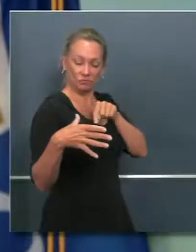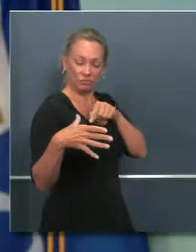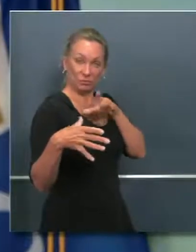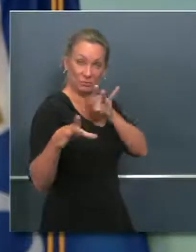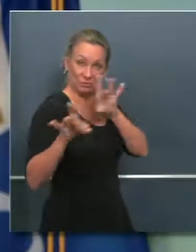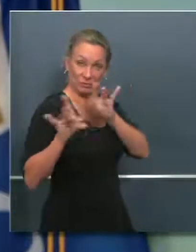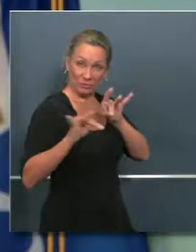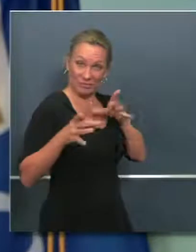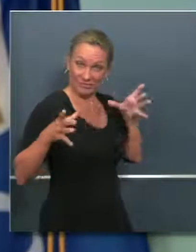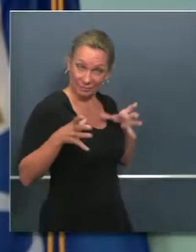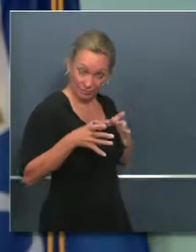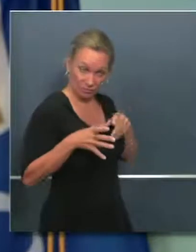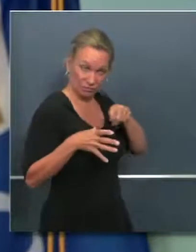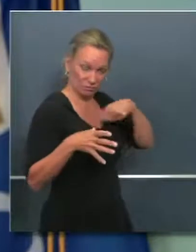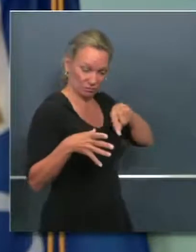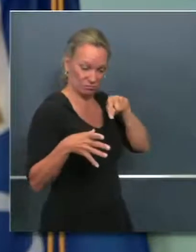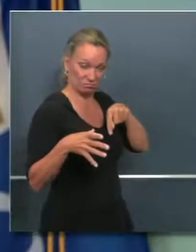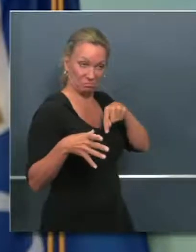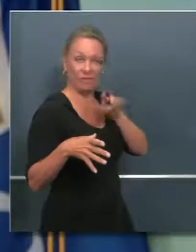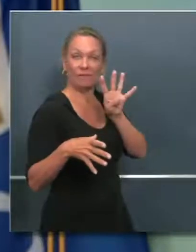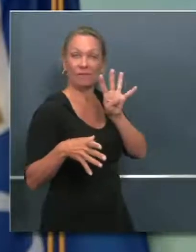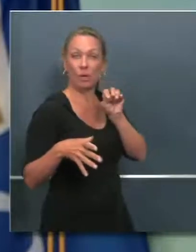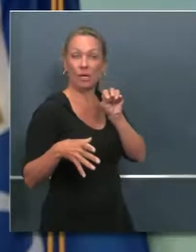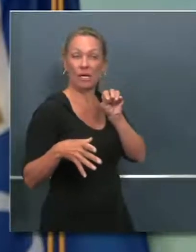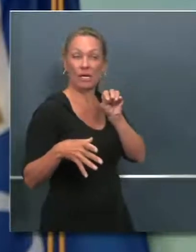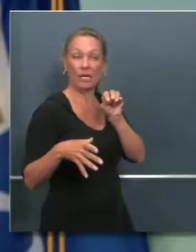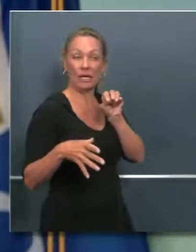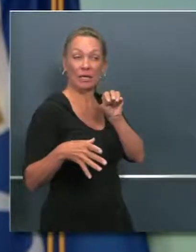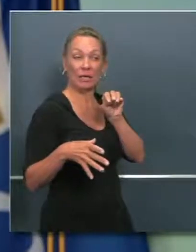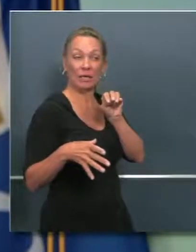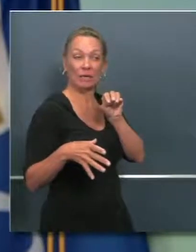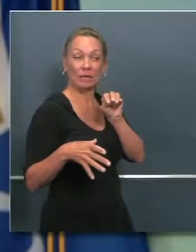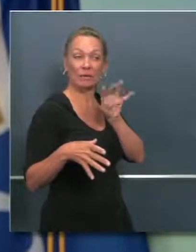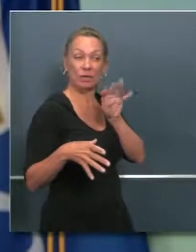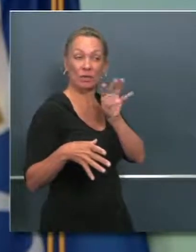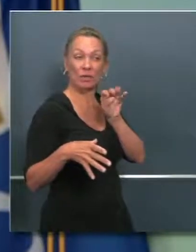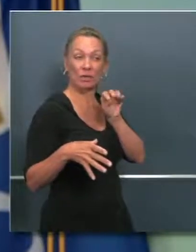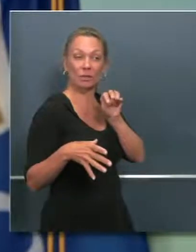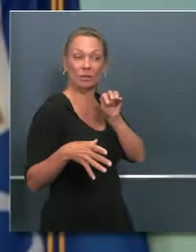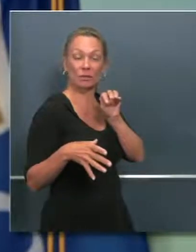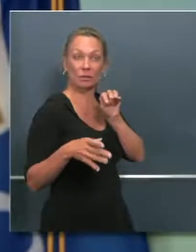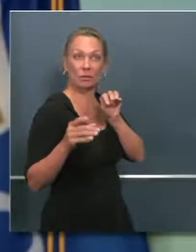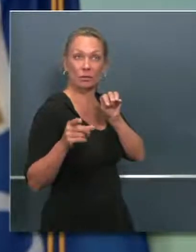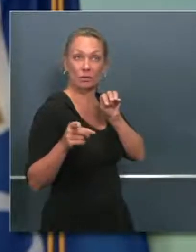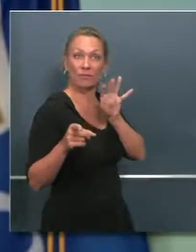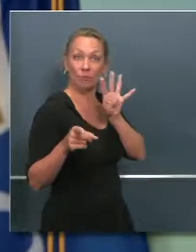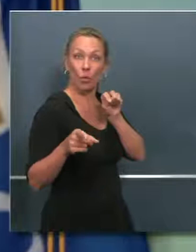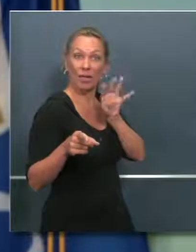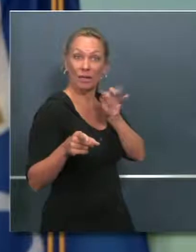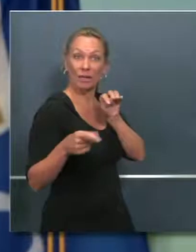a place to stay they don't place to go they don't have plans in place it's not an excuse quite the